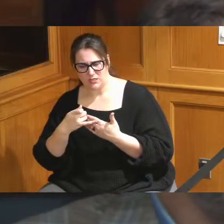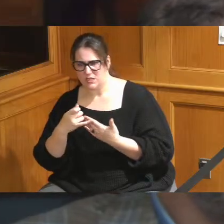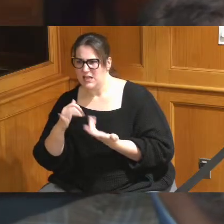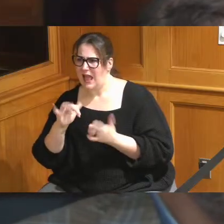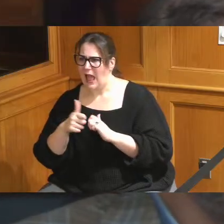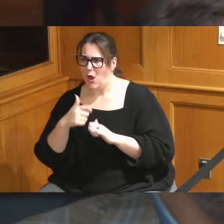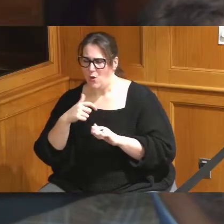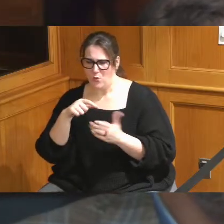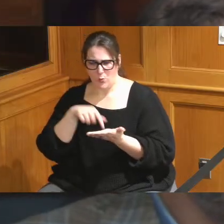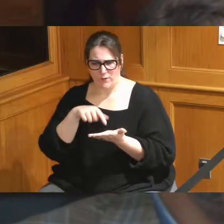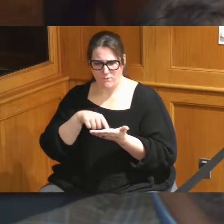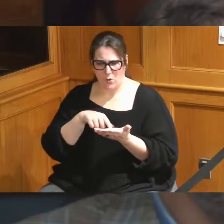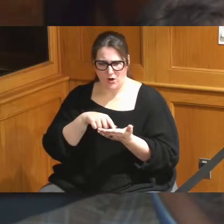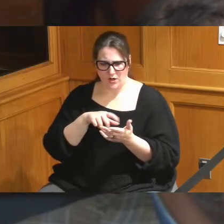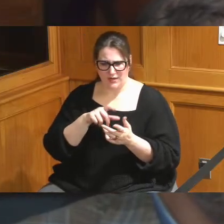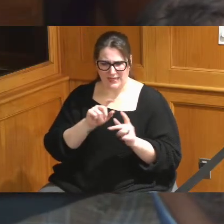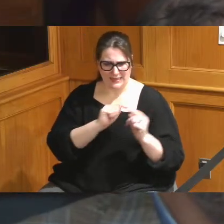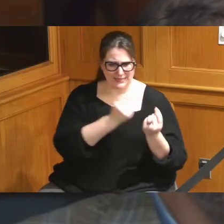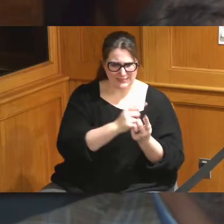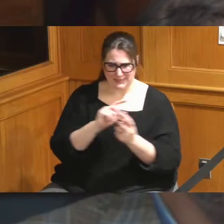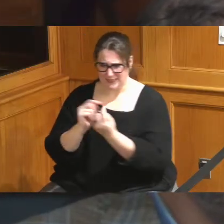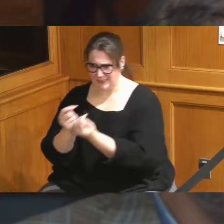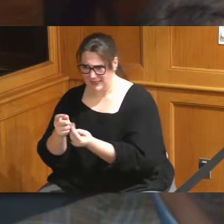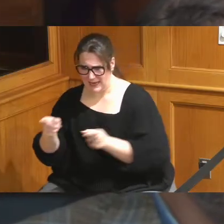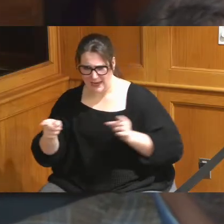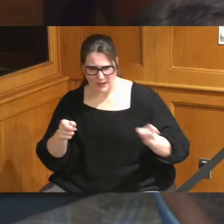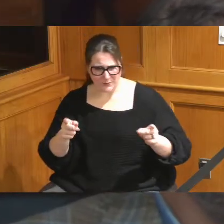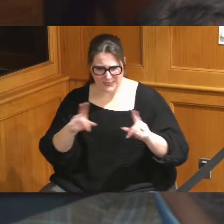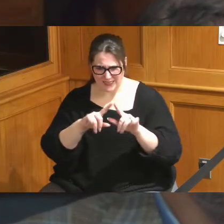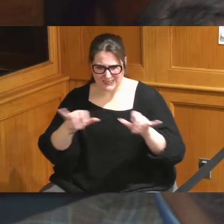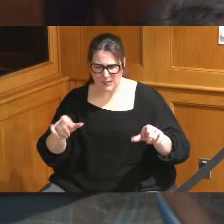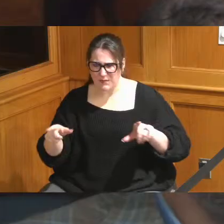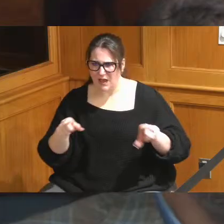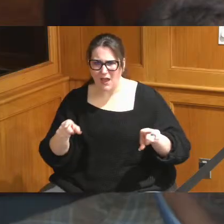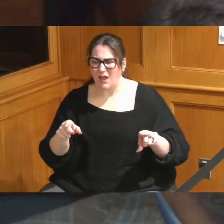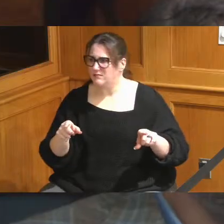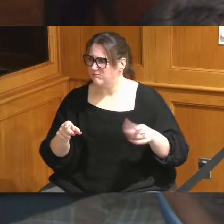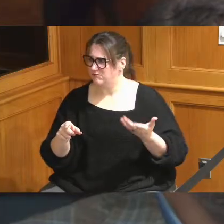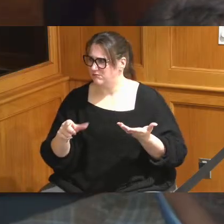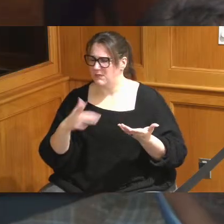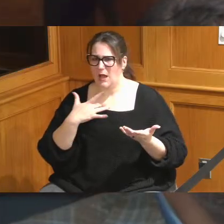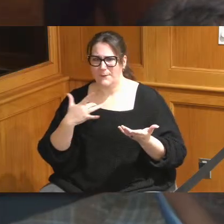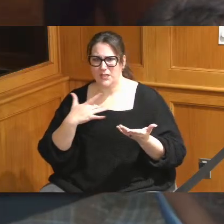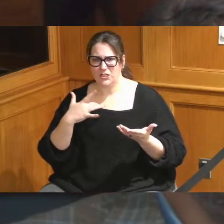teams at the same time. We barely could do one. So, I'm concerned about coming up with an 11-year